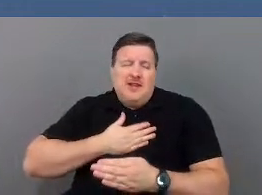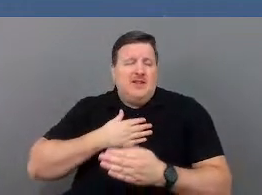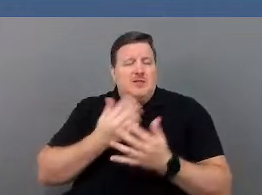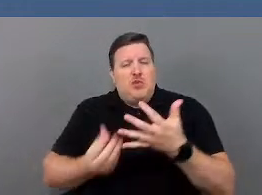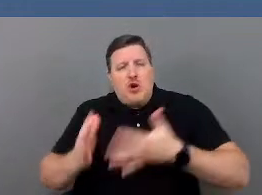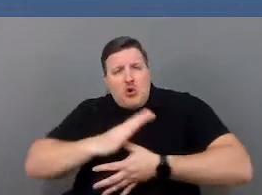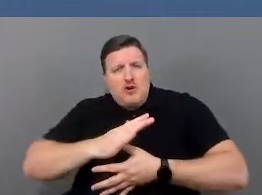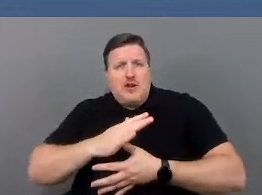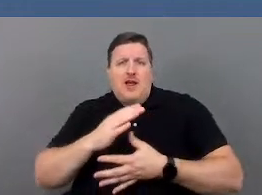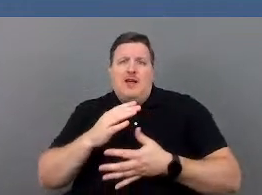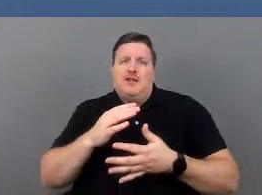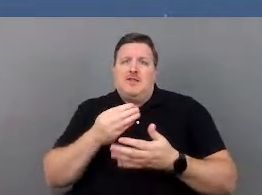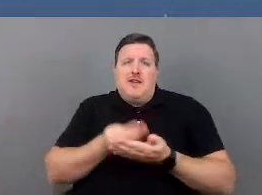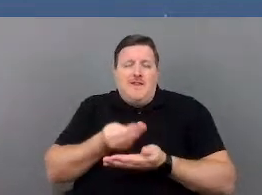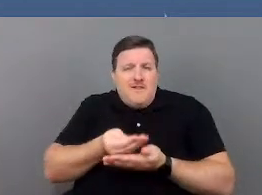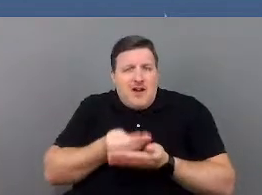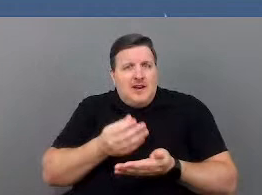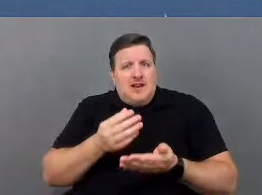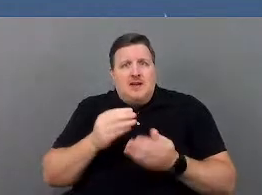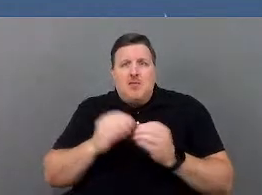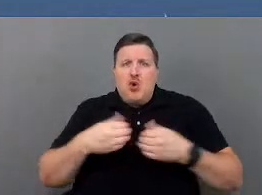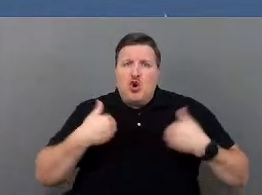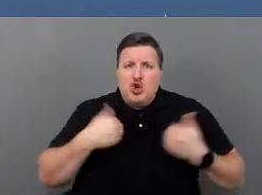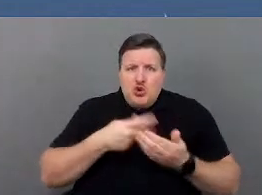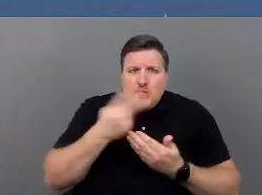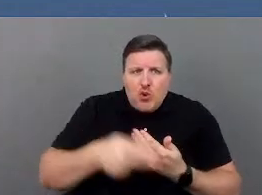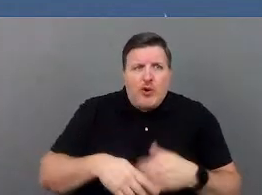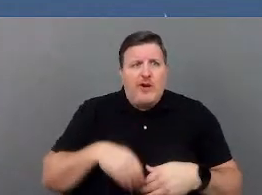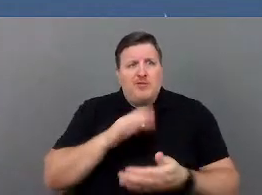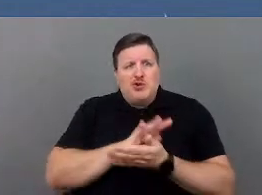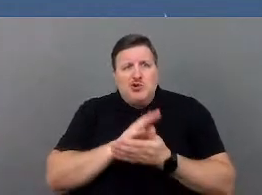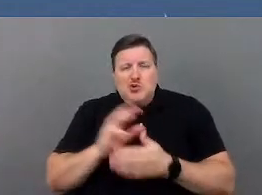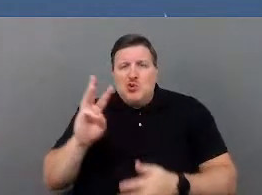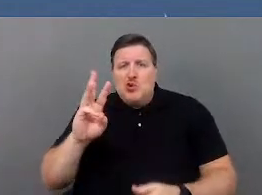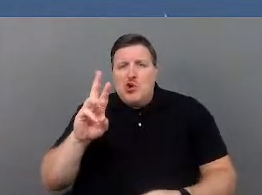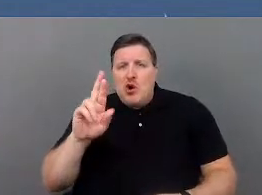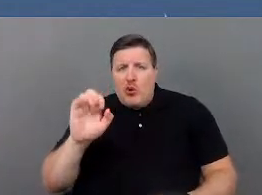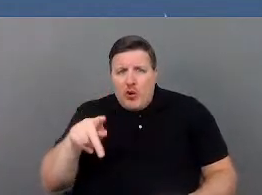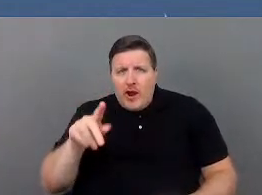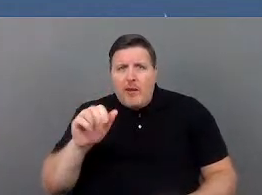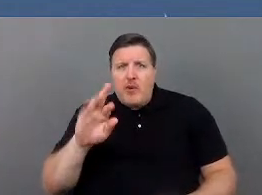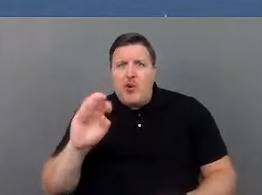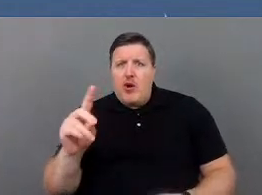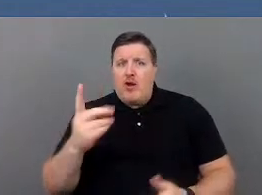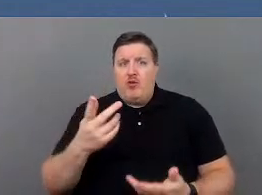WRAPAROUND SERVICES, MORE YOUTH PROGRAMS IN THE PARKS, MORE IN THEIR HOMES AND UNHOUSED PEOPLE OFF THE STREET, MORE